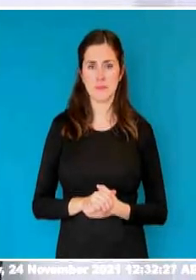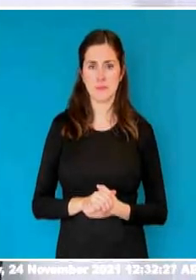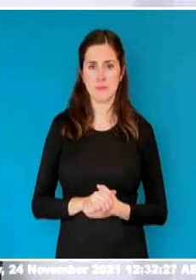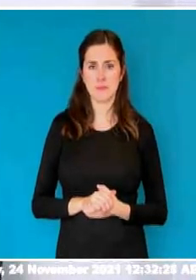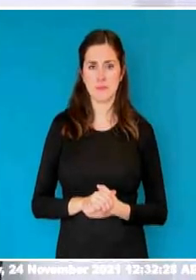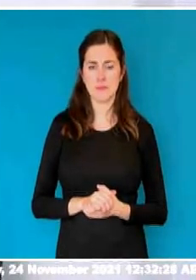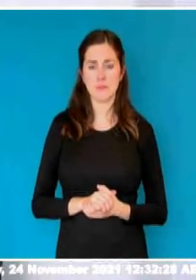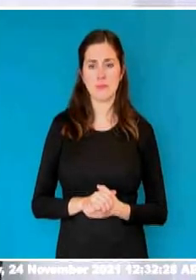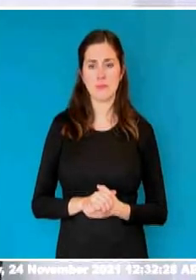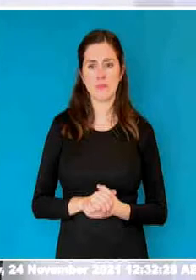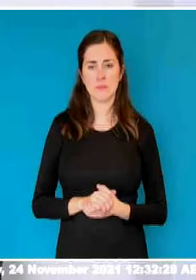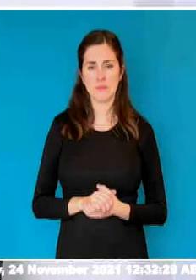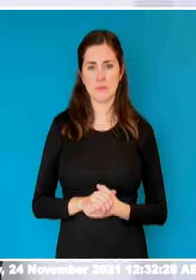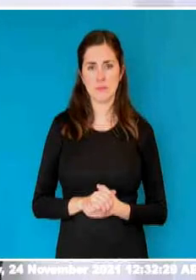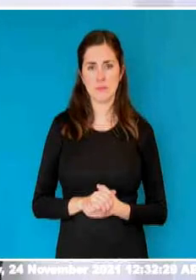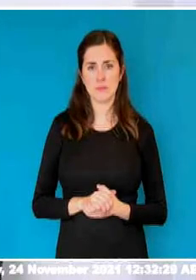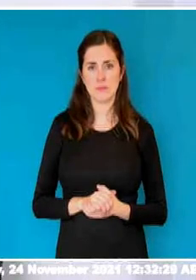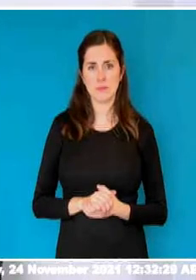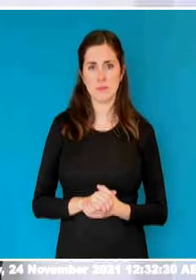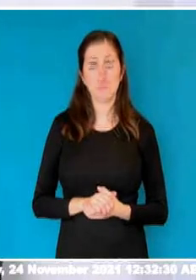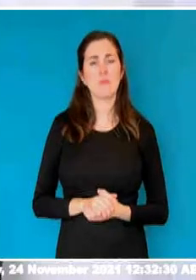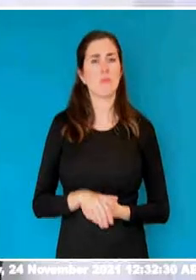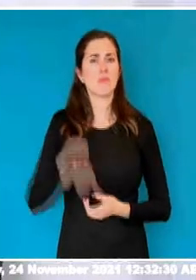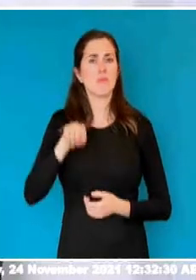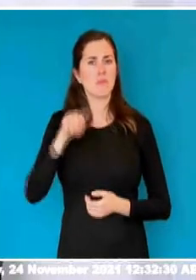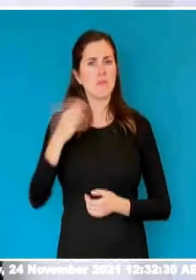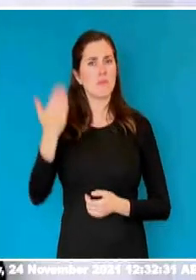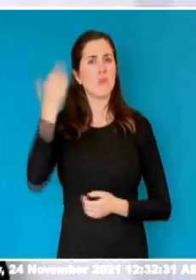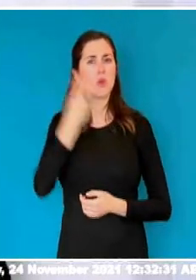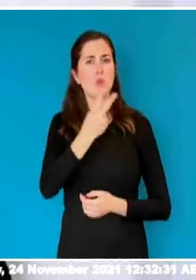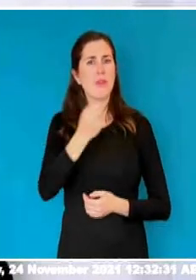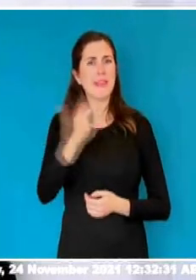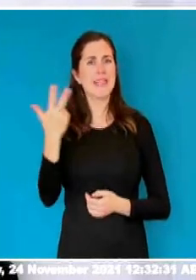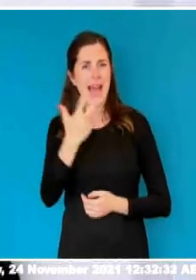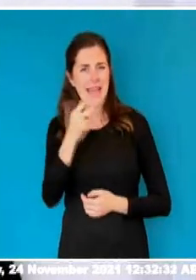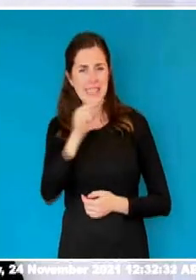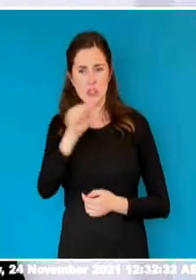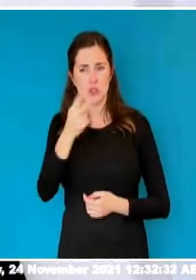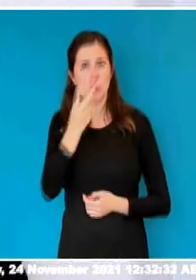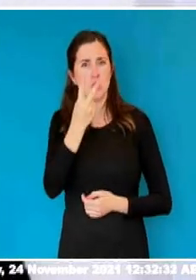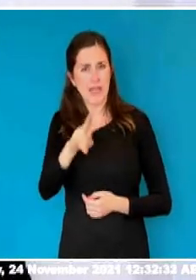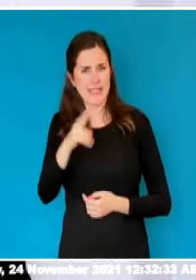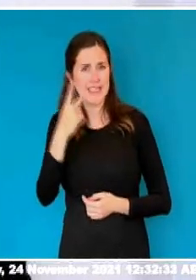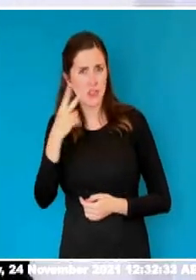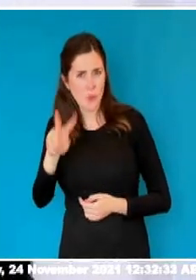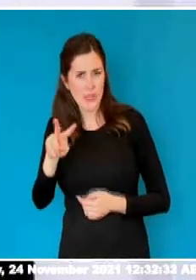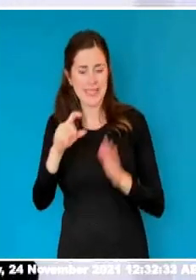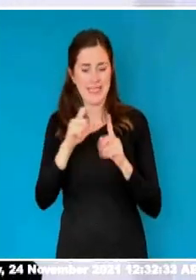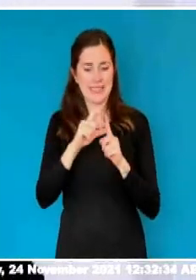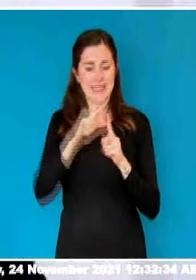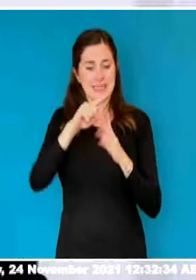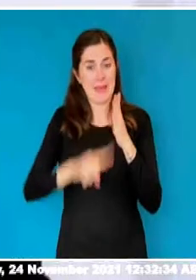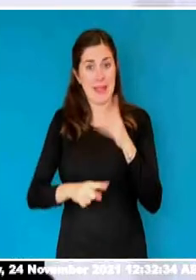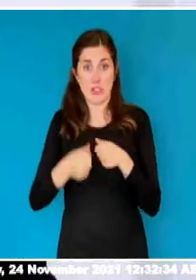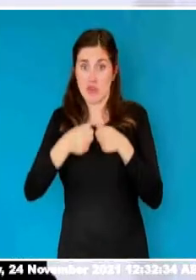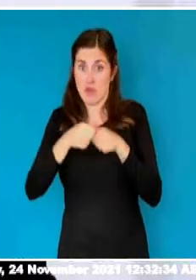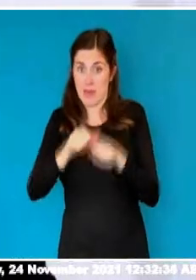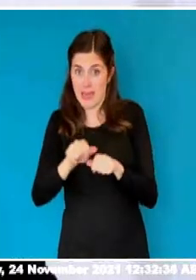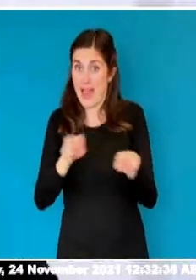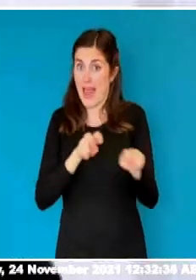funding was a goal from the 2018 to 2020 Disability Strategy and Action Plan, is that